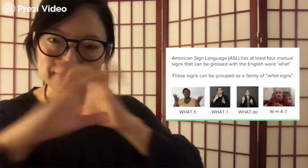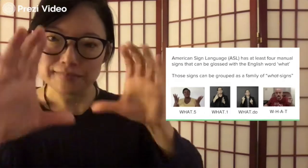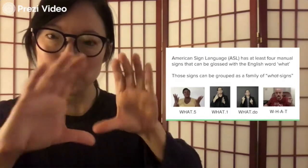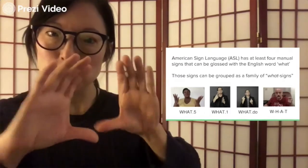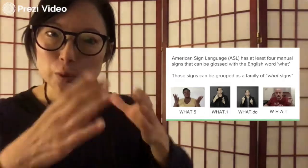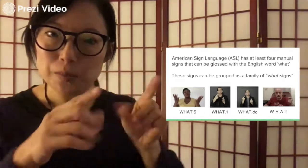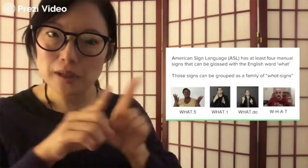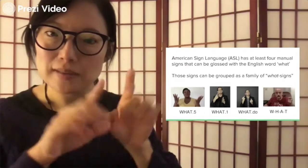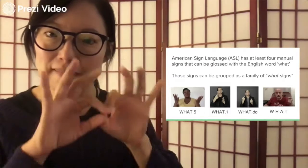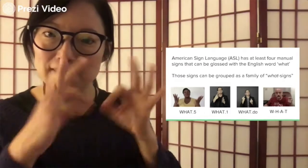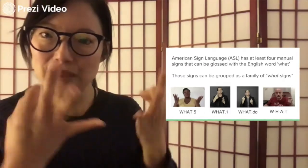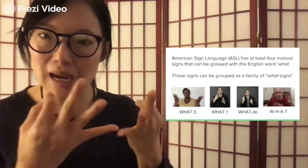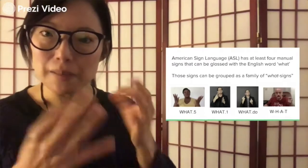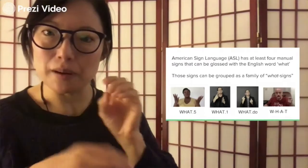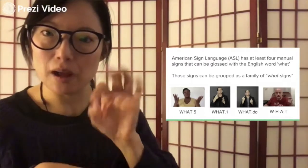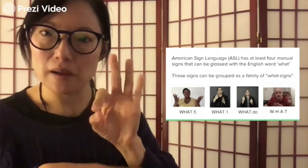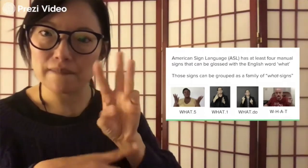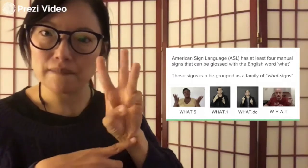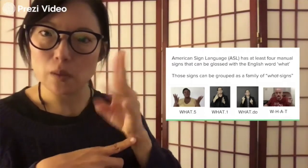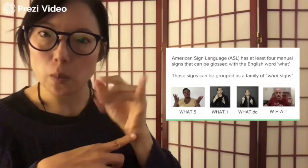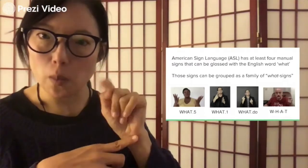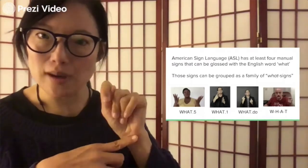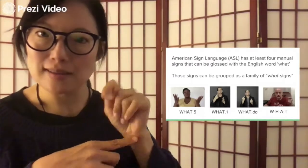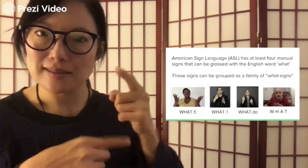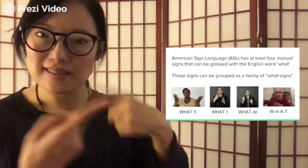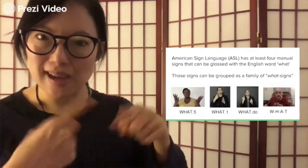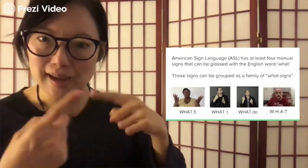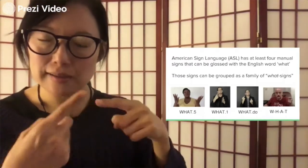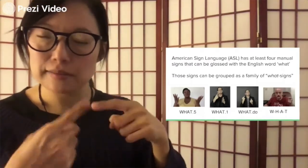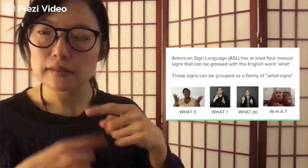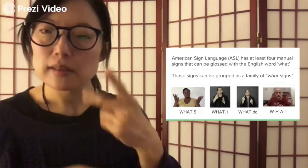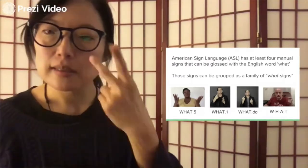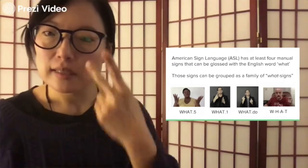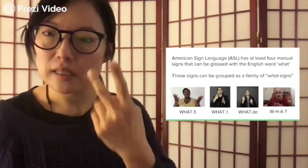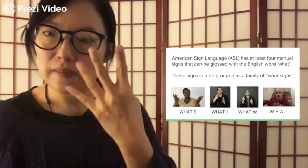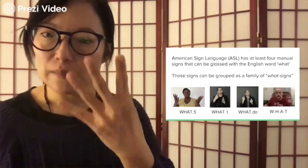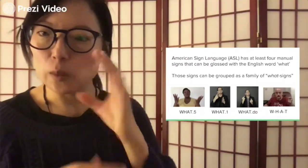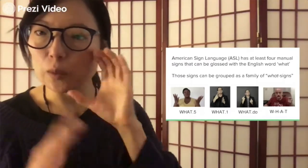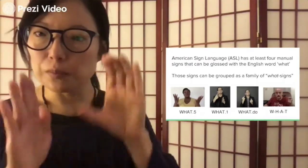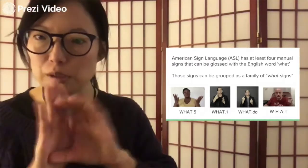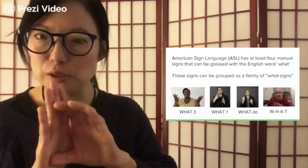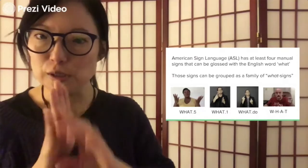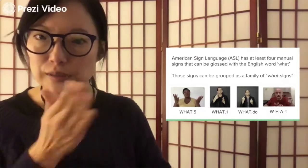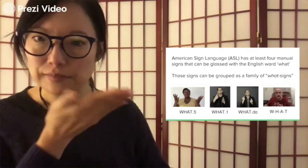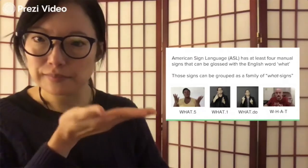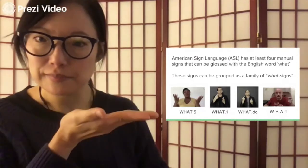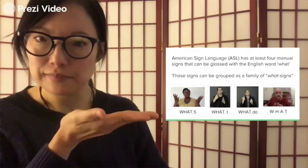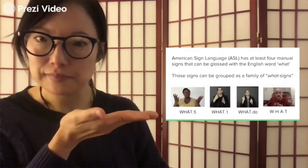can be grouped as a family of what-signs, see the four pictures here.